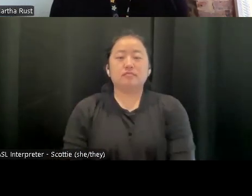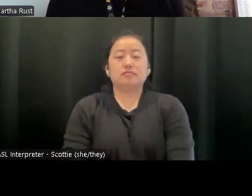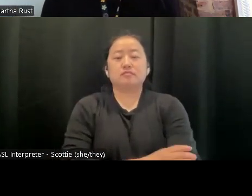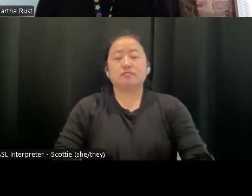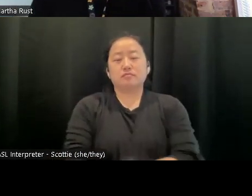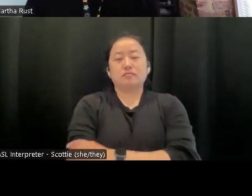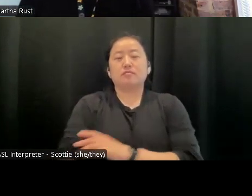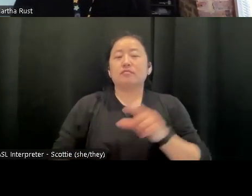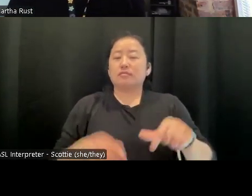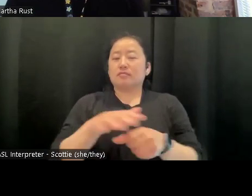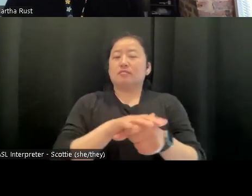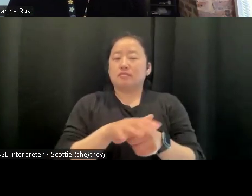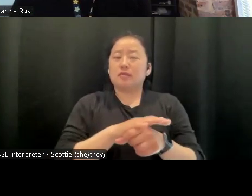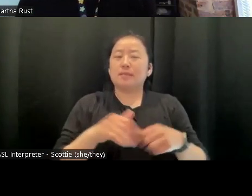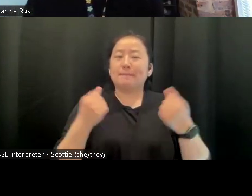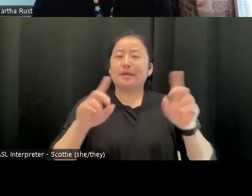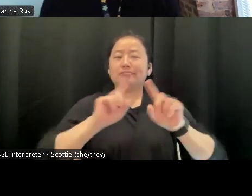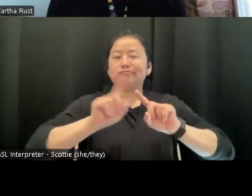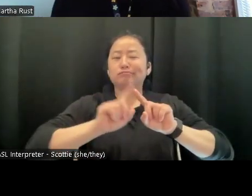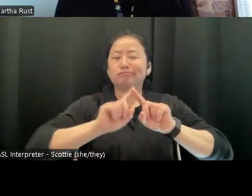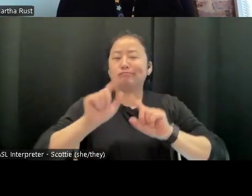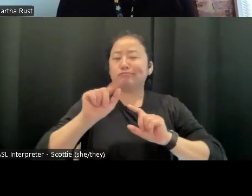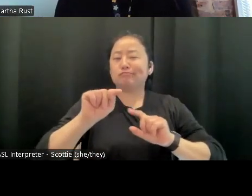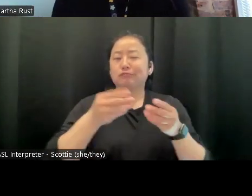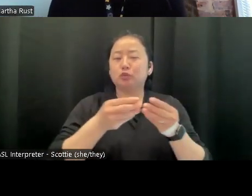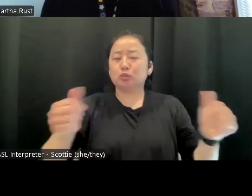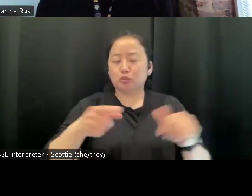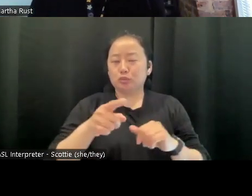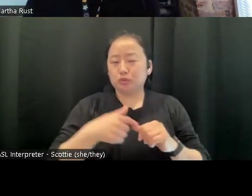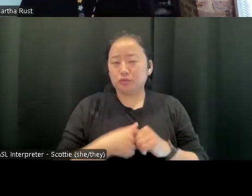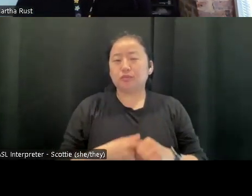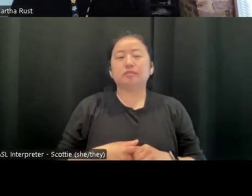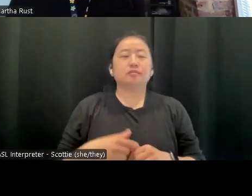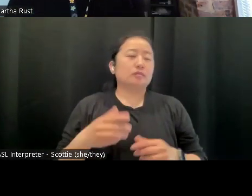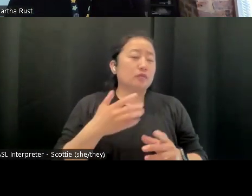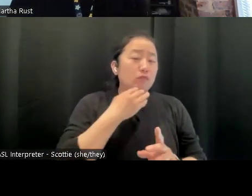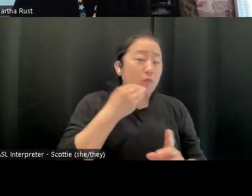variety of AT solutions in many areas. We have solutions for the home and community,